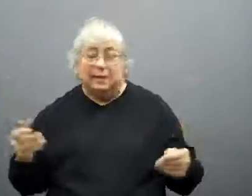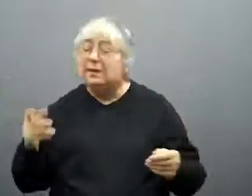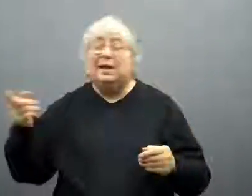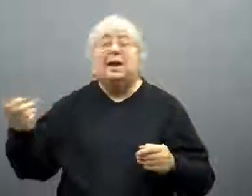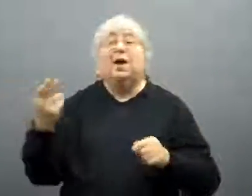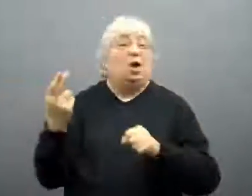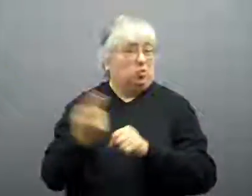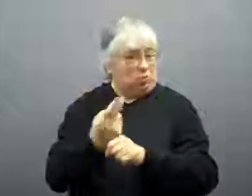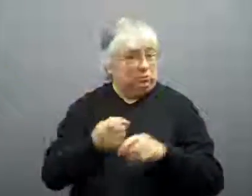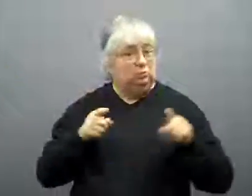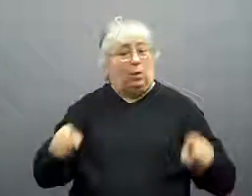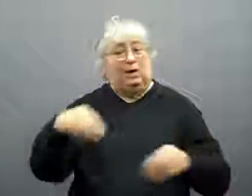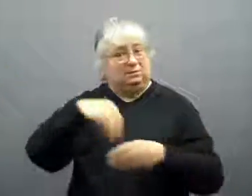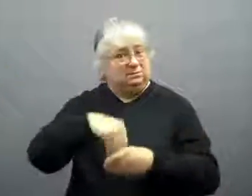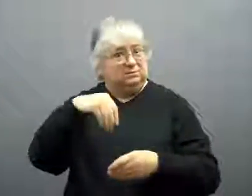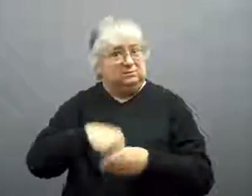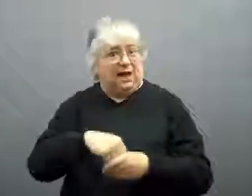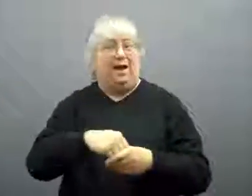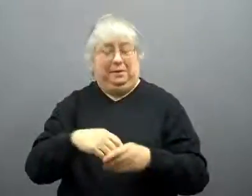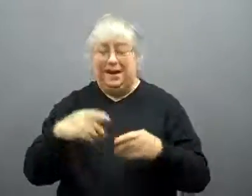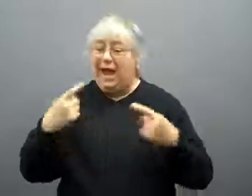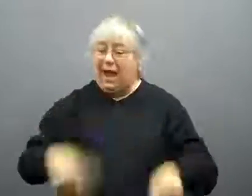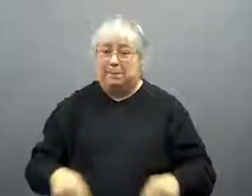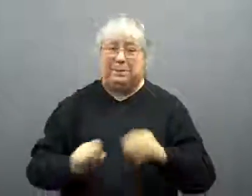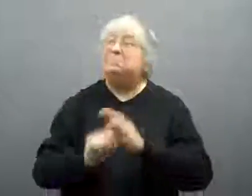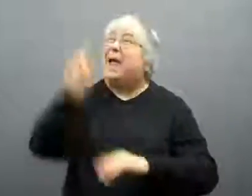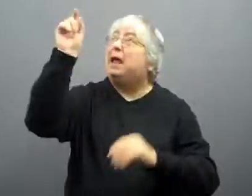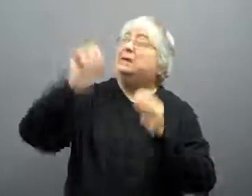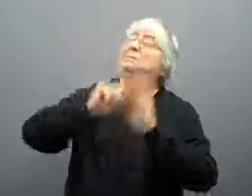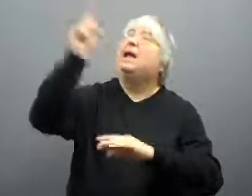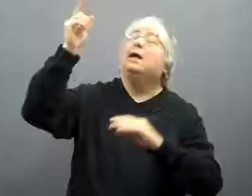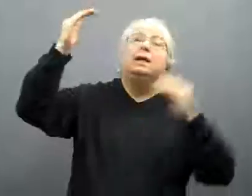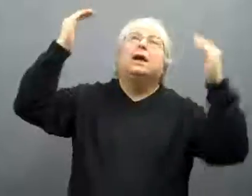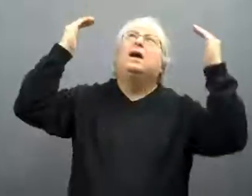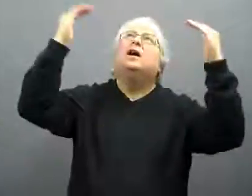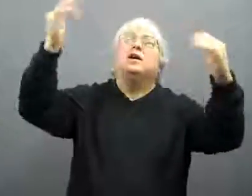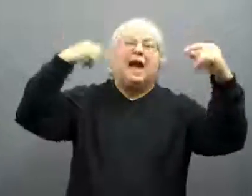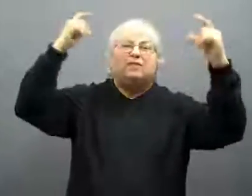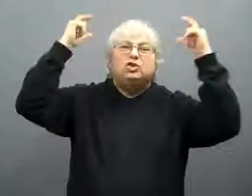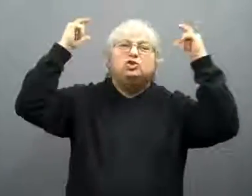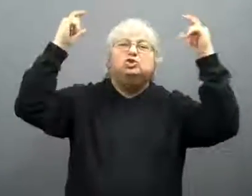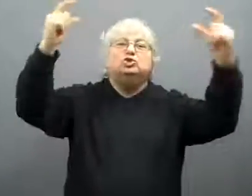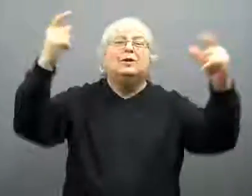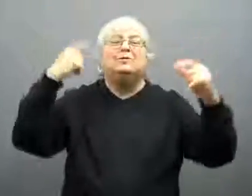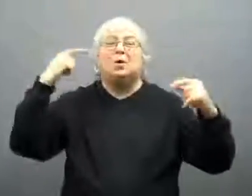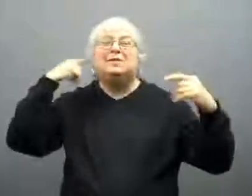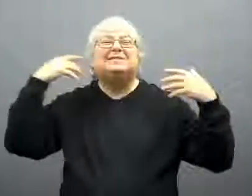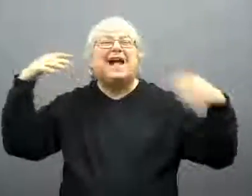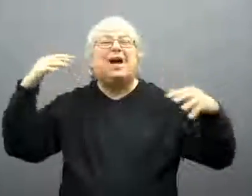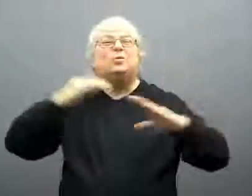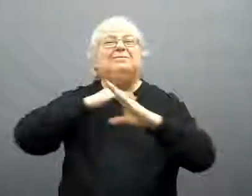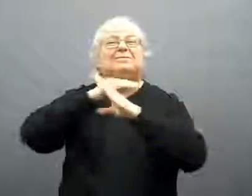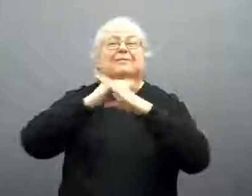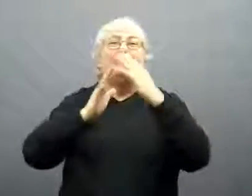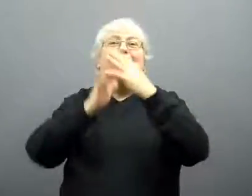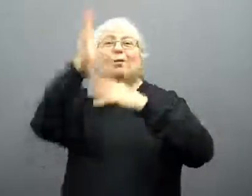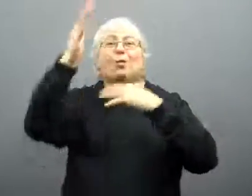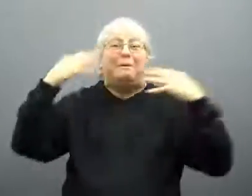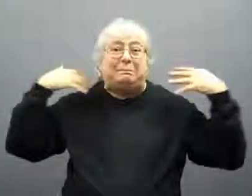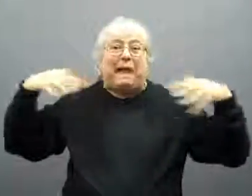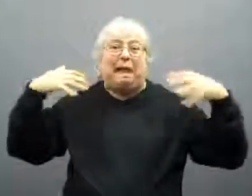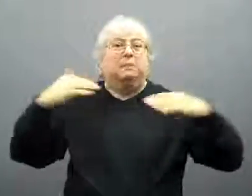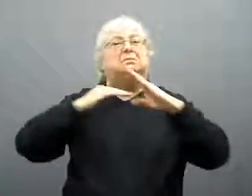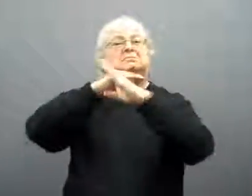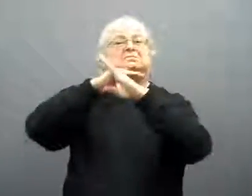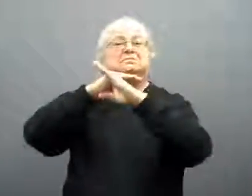The band used them inside the club.